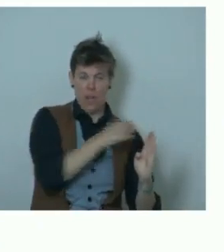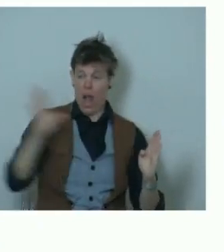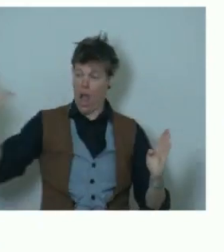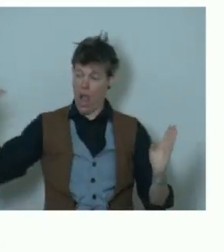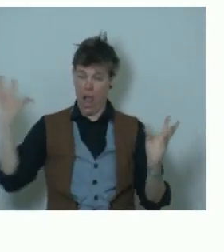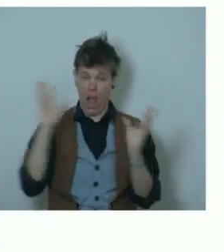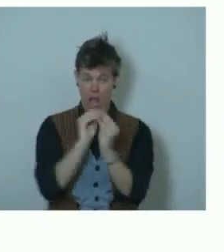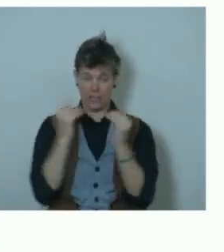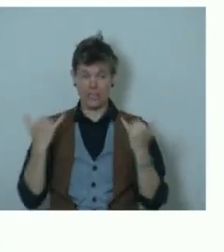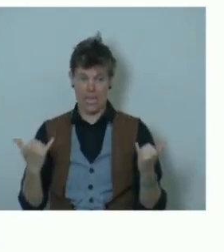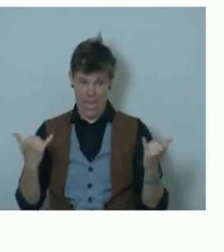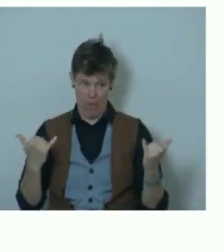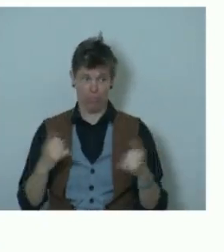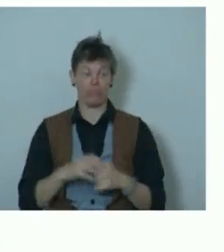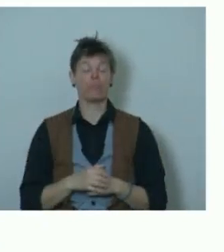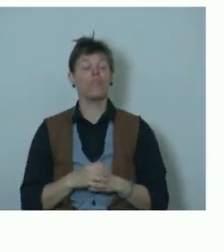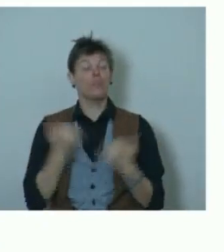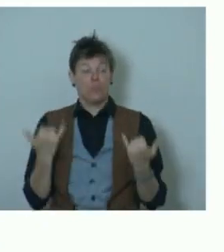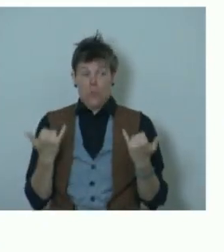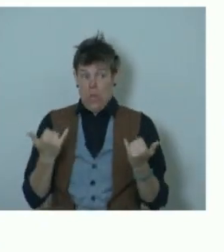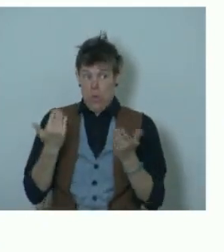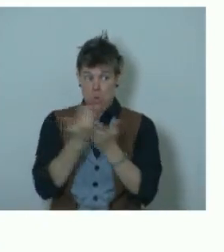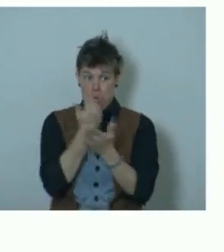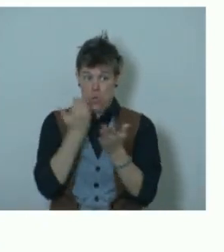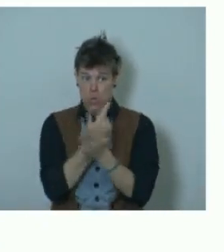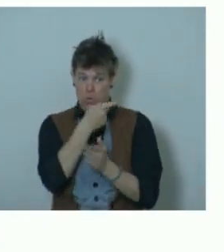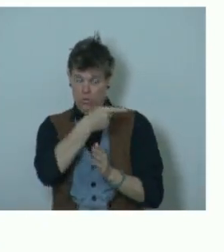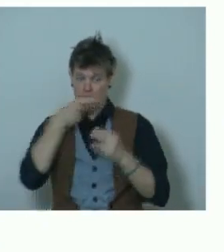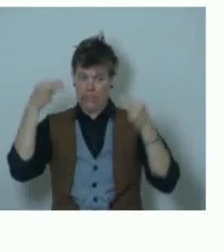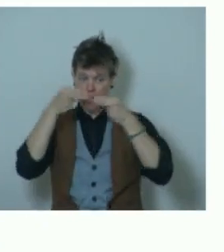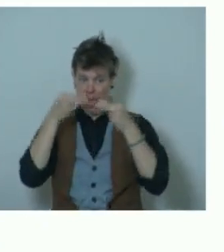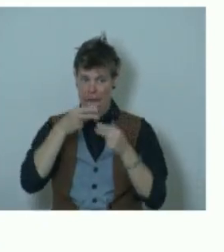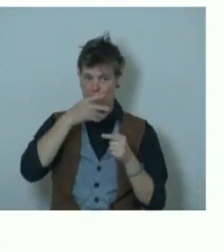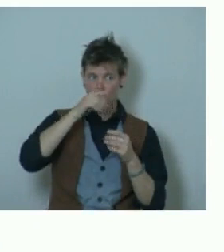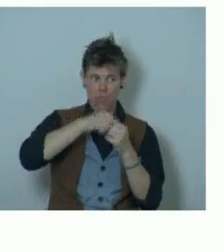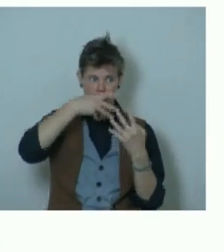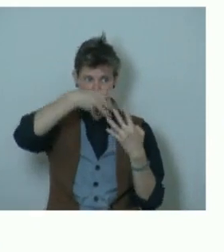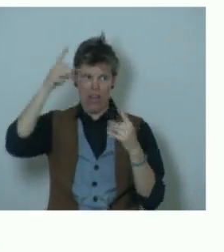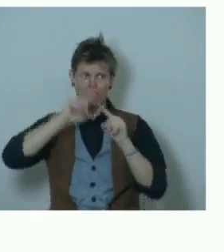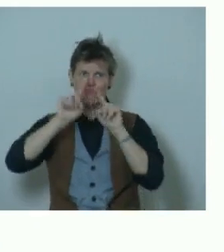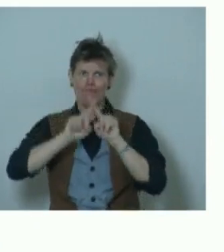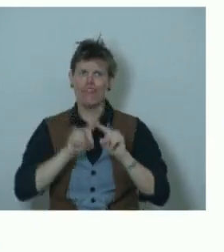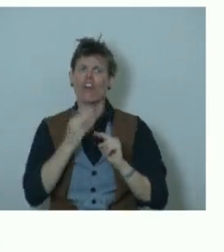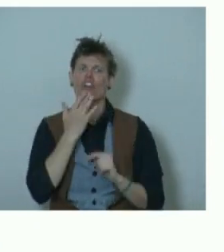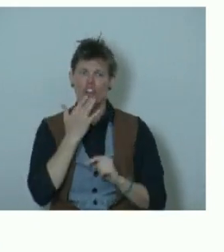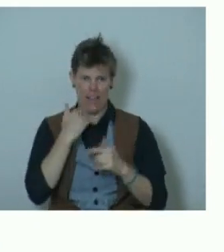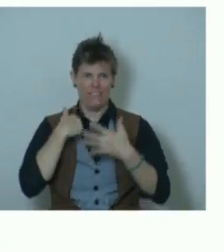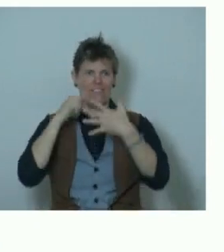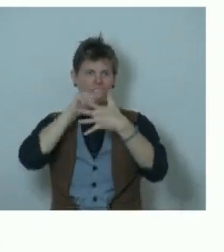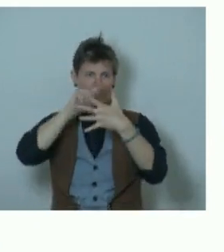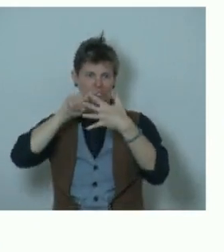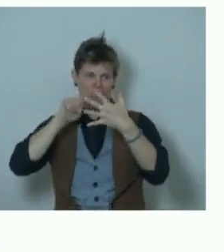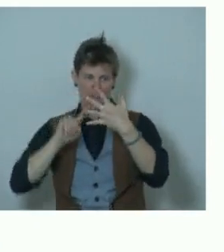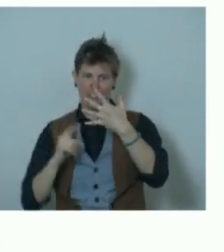IT IS FROM THE BEGINNING UNTIL NOW. MORE GOOD NEWS. THE NEXT LIGHT IS A NEW SLIDE.